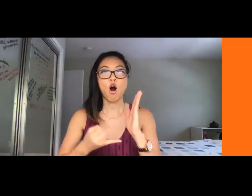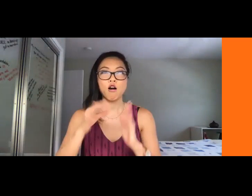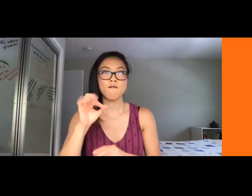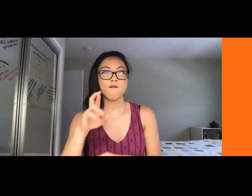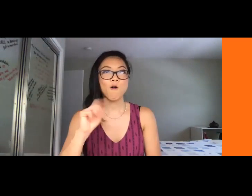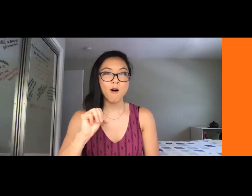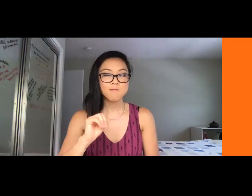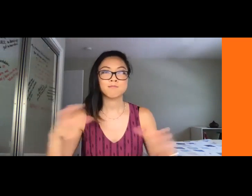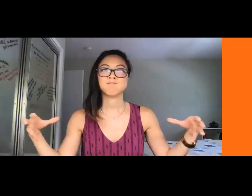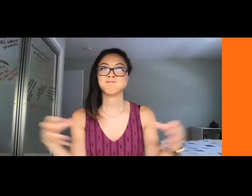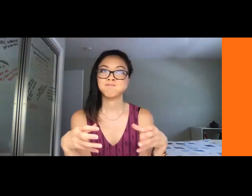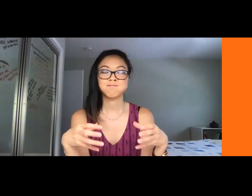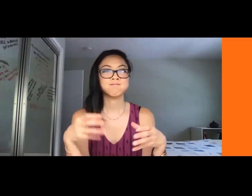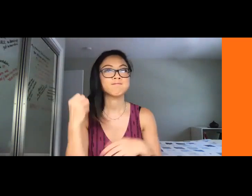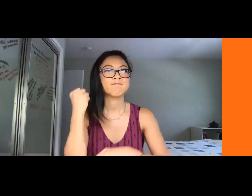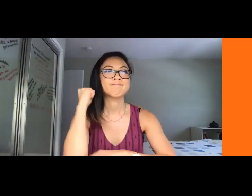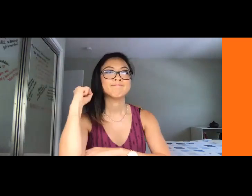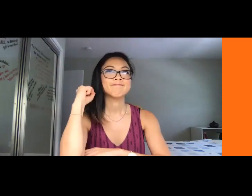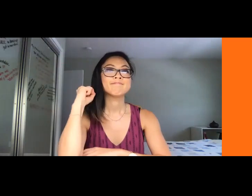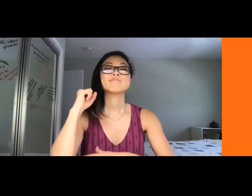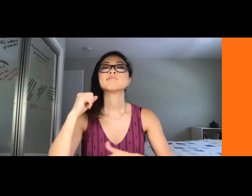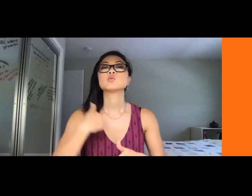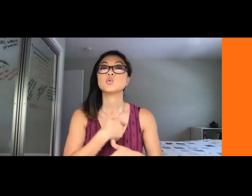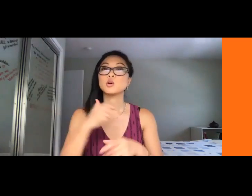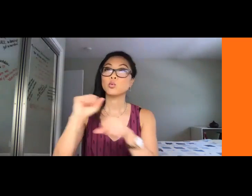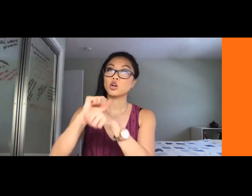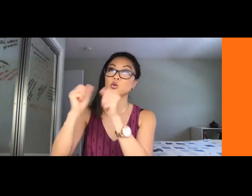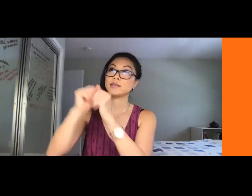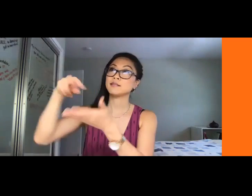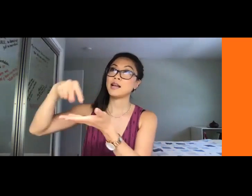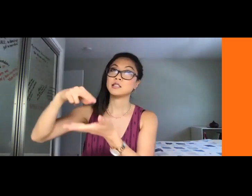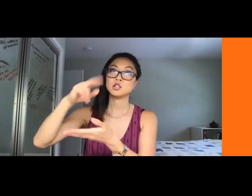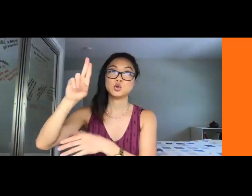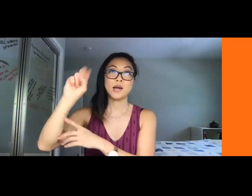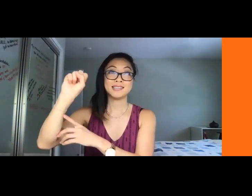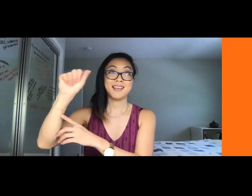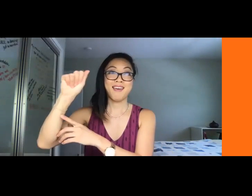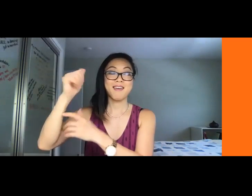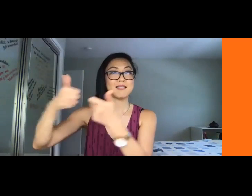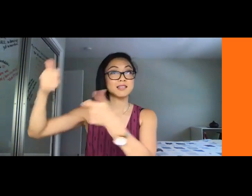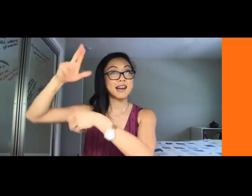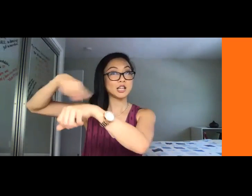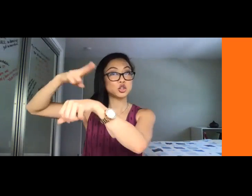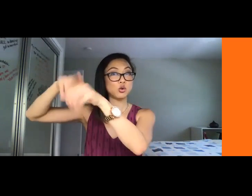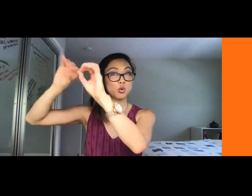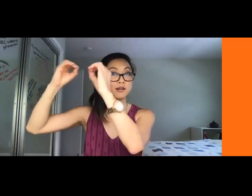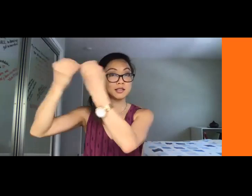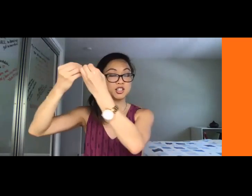dance service organization dance USA and drive local and national synergies through dance service delivery.